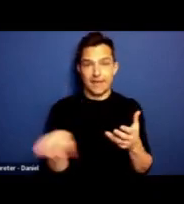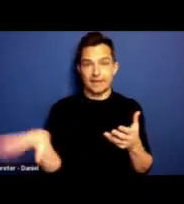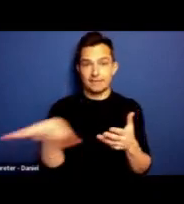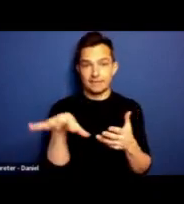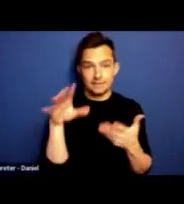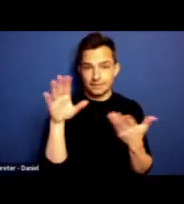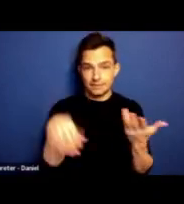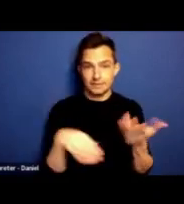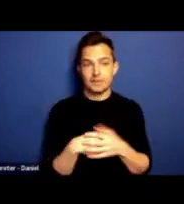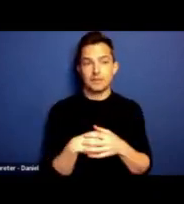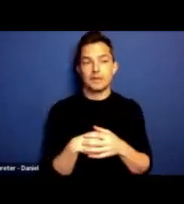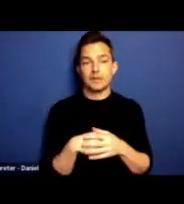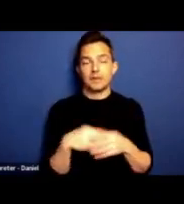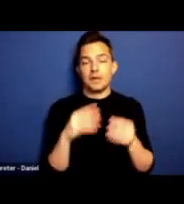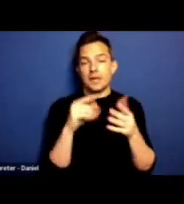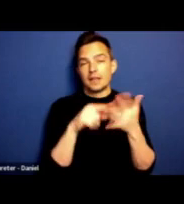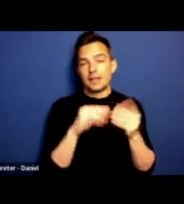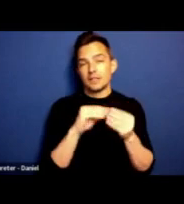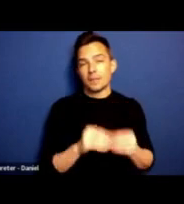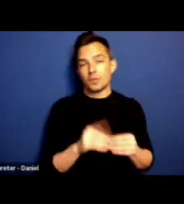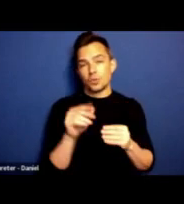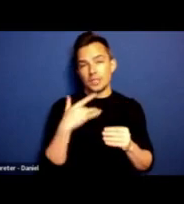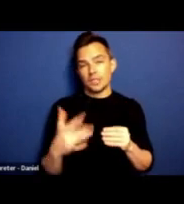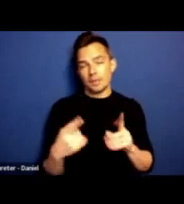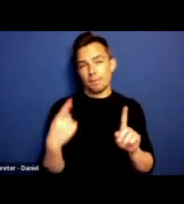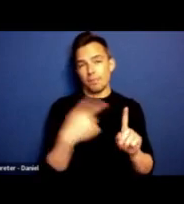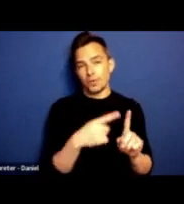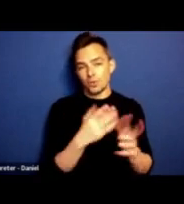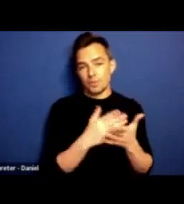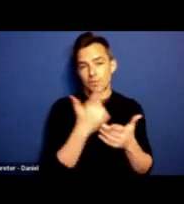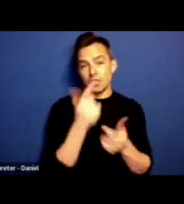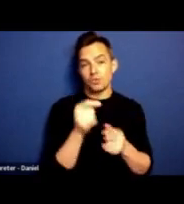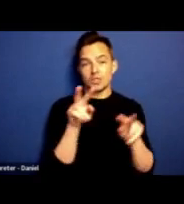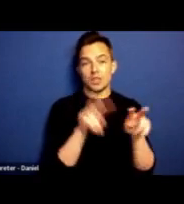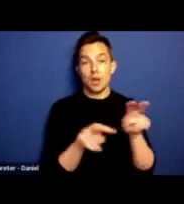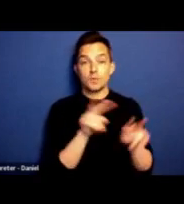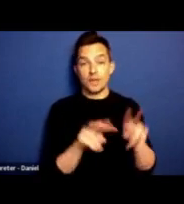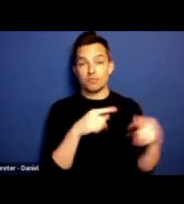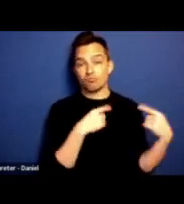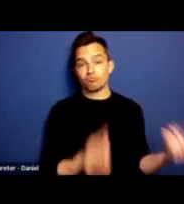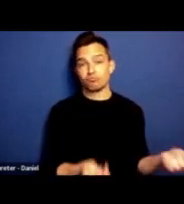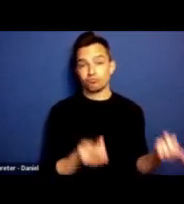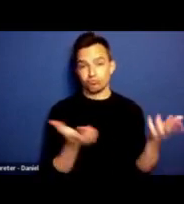numbers do though seem to point to some interesting observations, it appears that